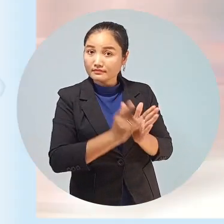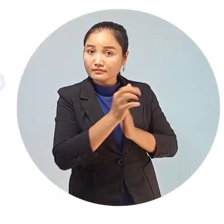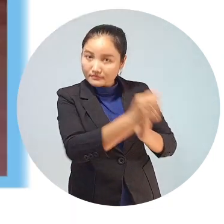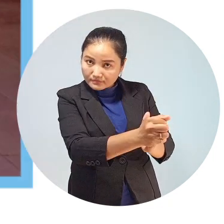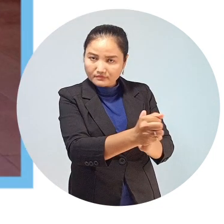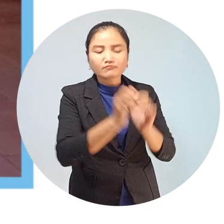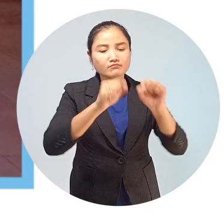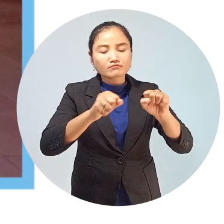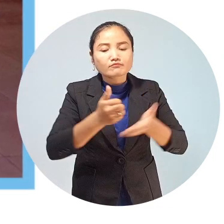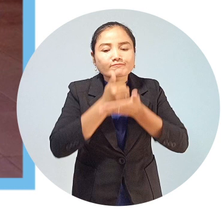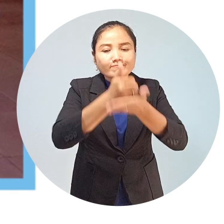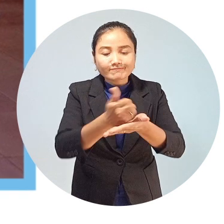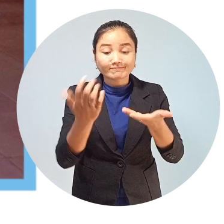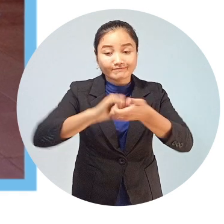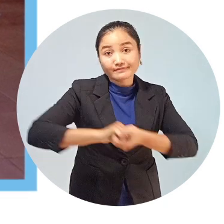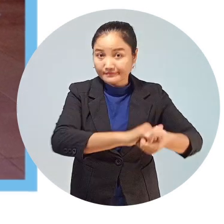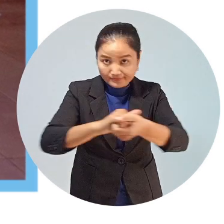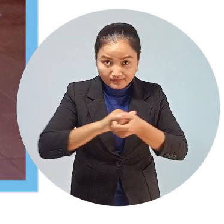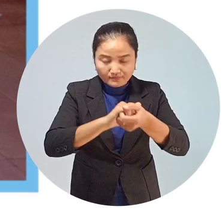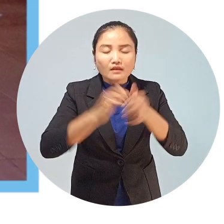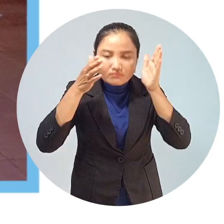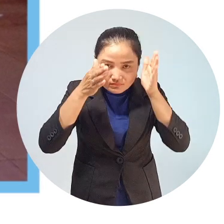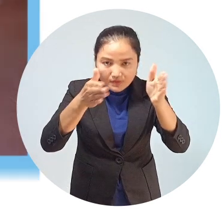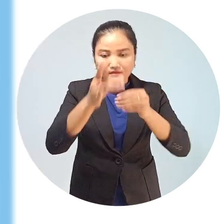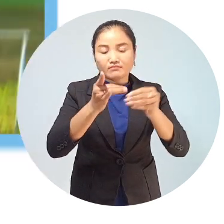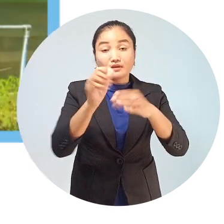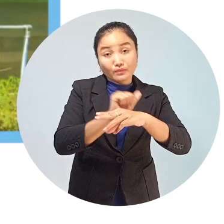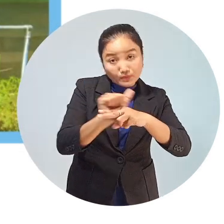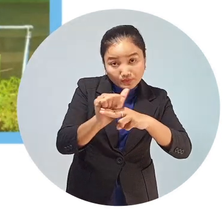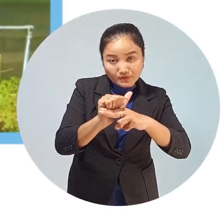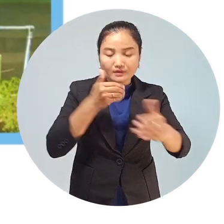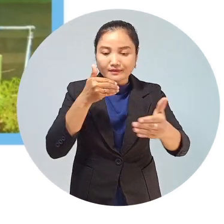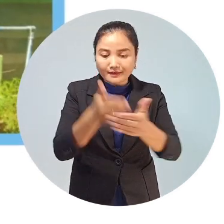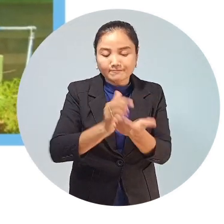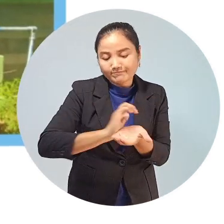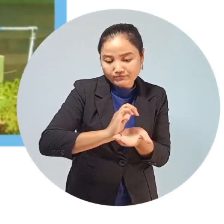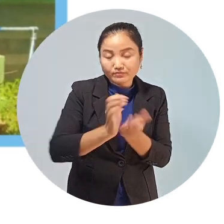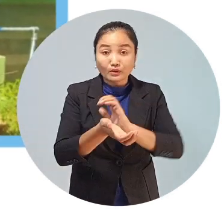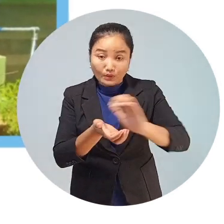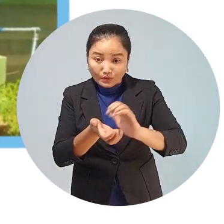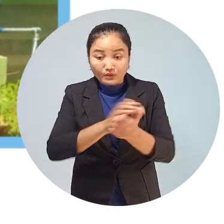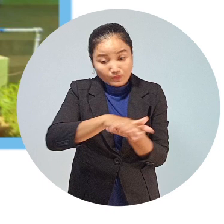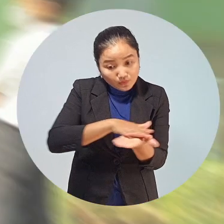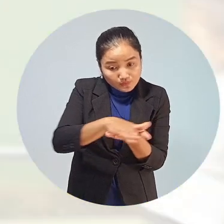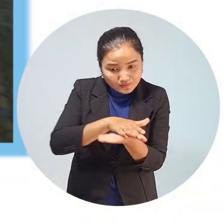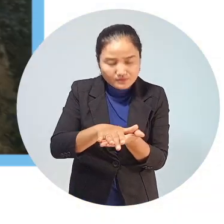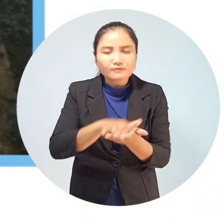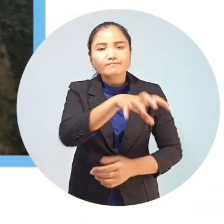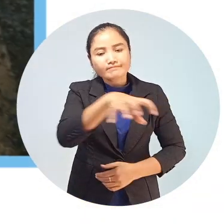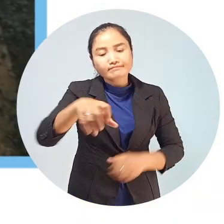in implementing sustainable hand hygiene In all institutions at all levels, and